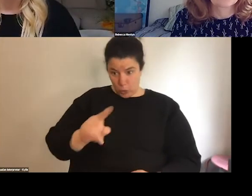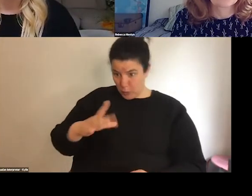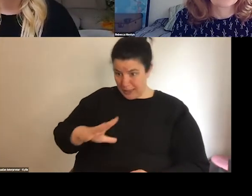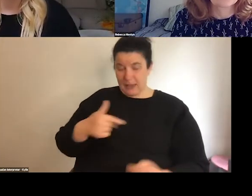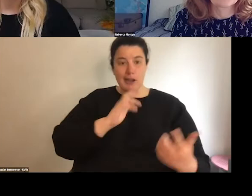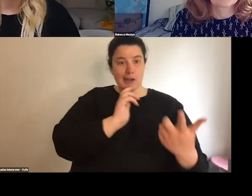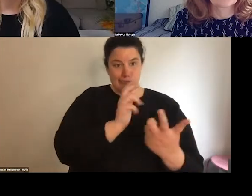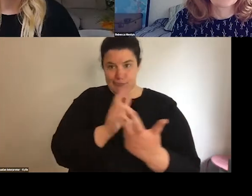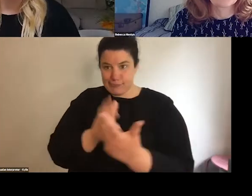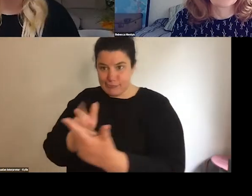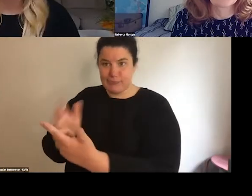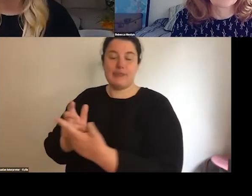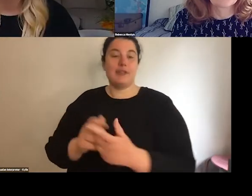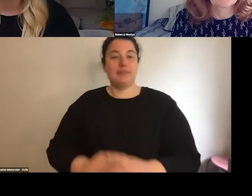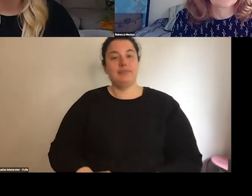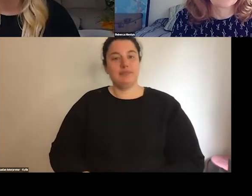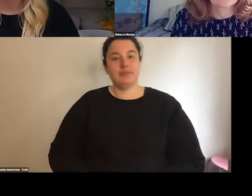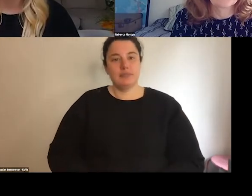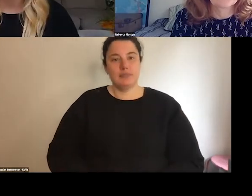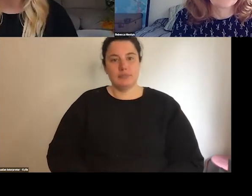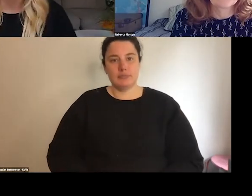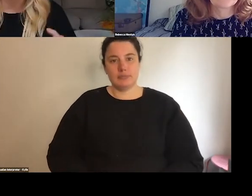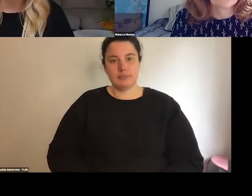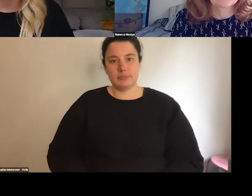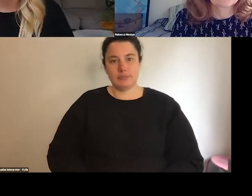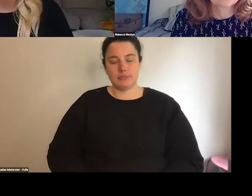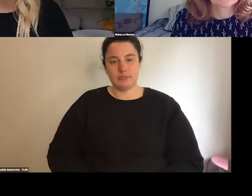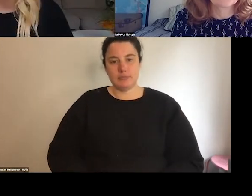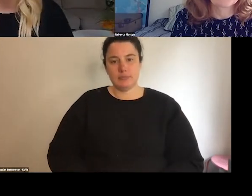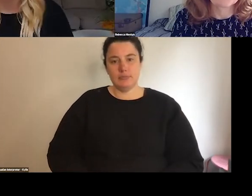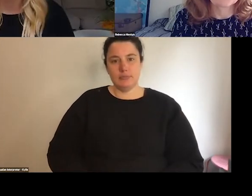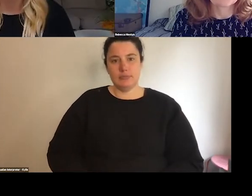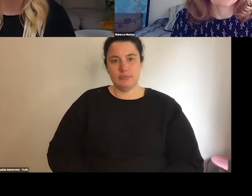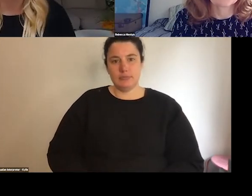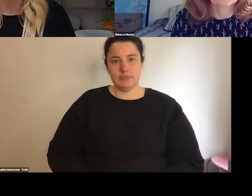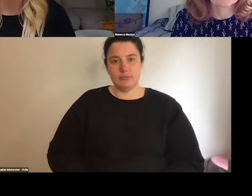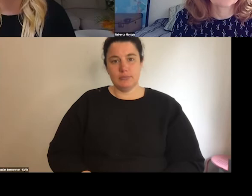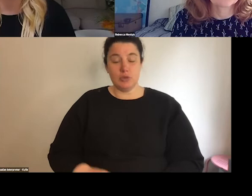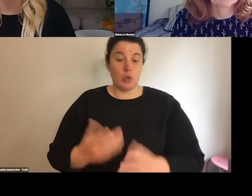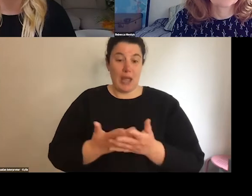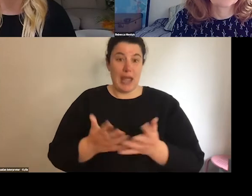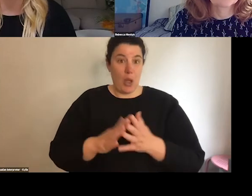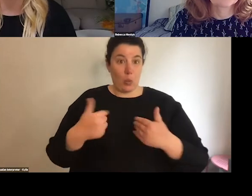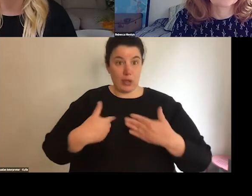So a way that we sort of - that I could see the parallels between how we run our leadership programs and the effect that it has